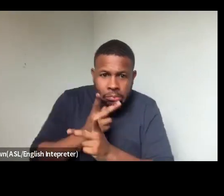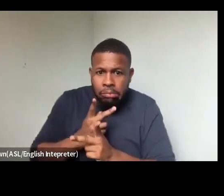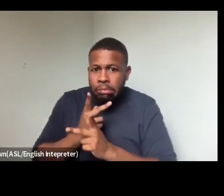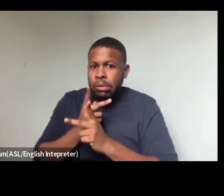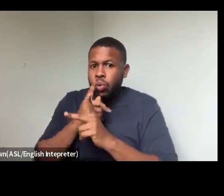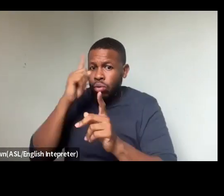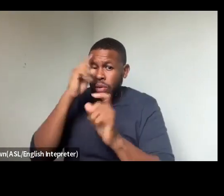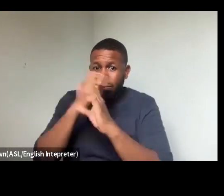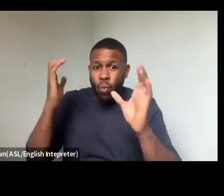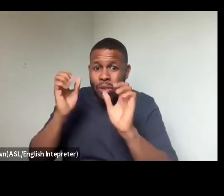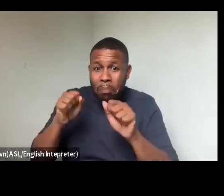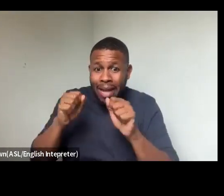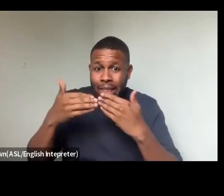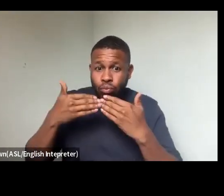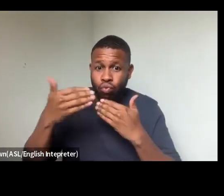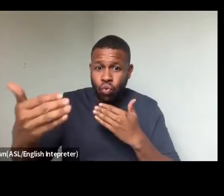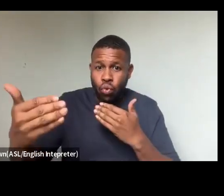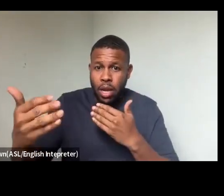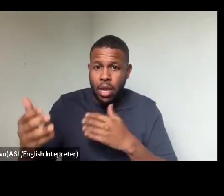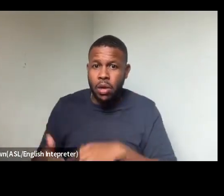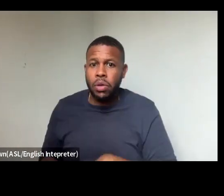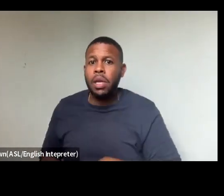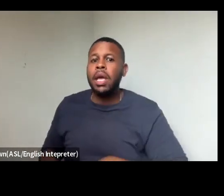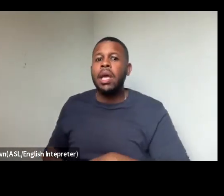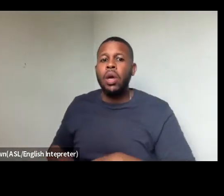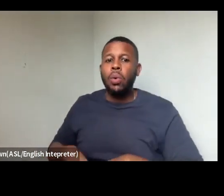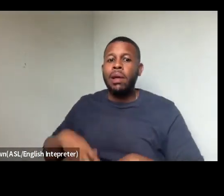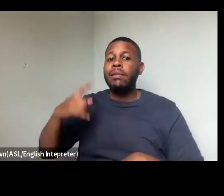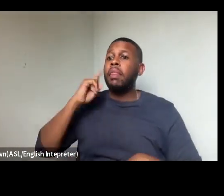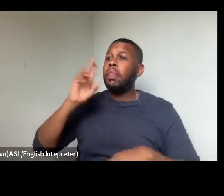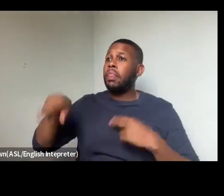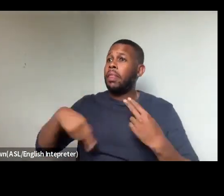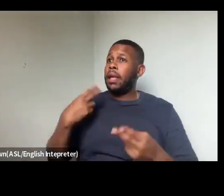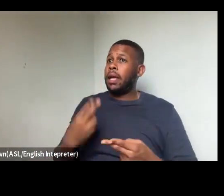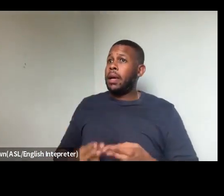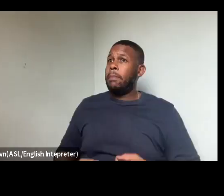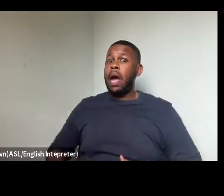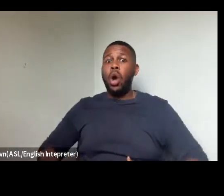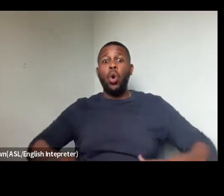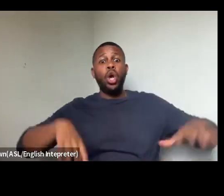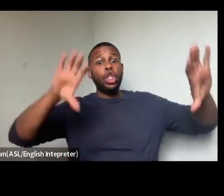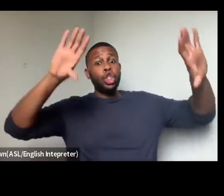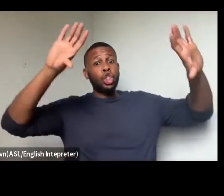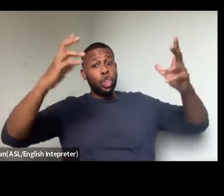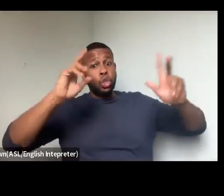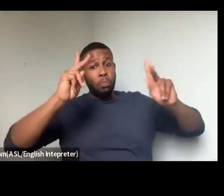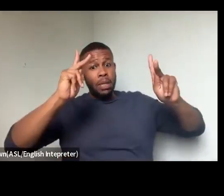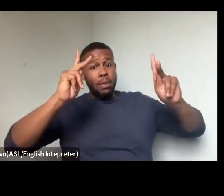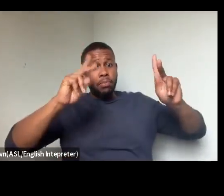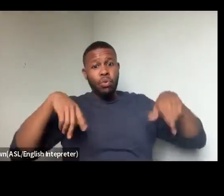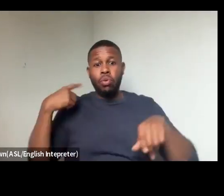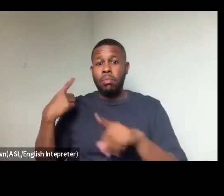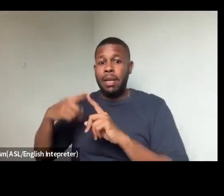And we hope to kind of -- whatever new administration we have in January, kind of have a